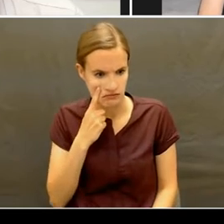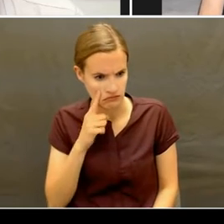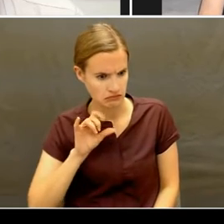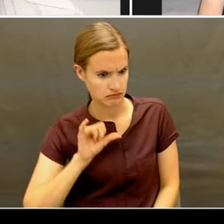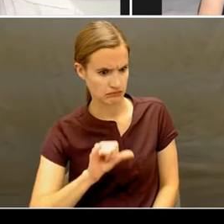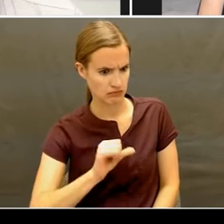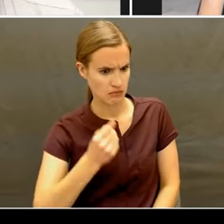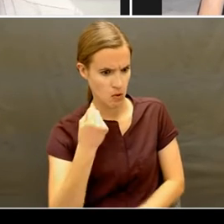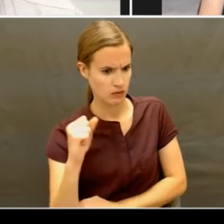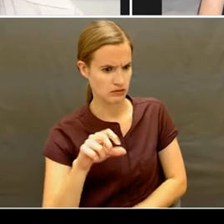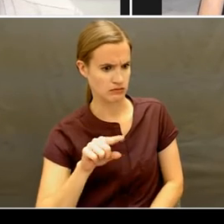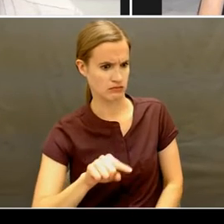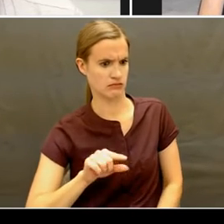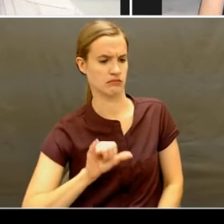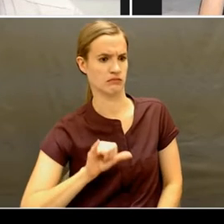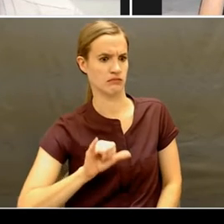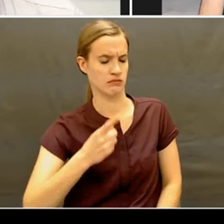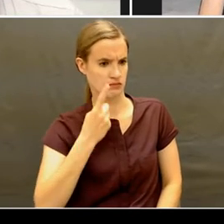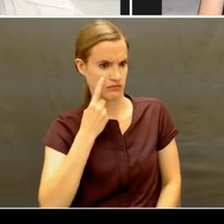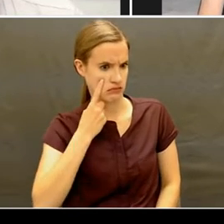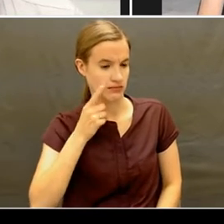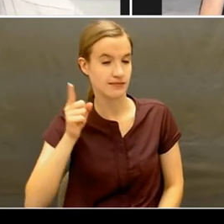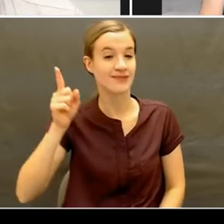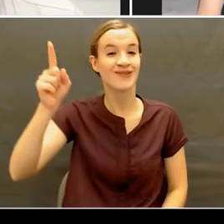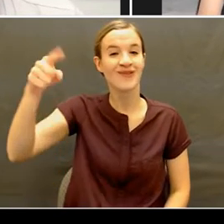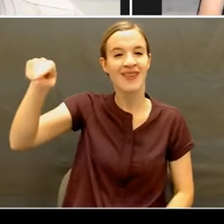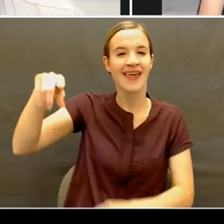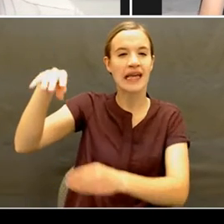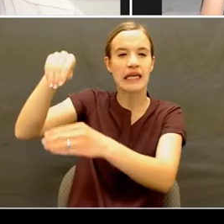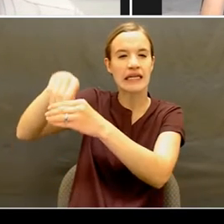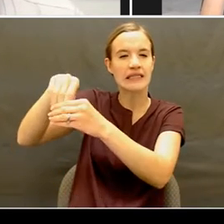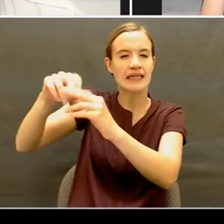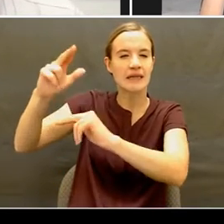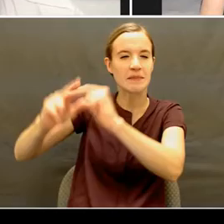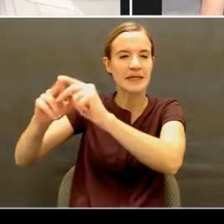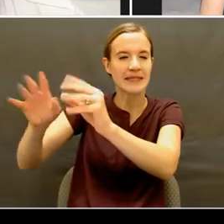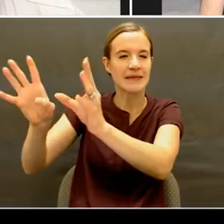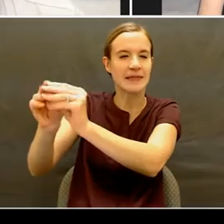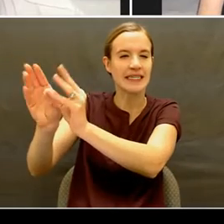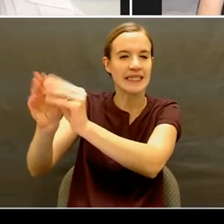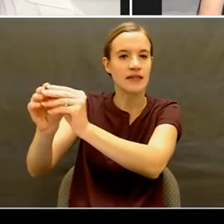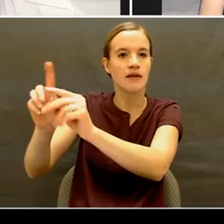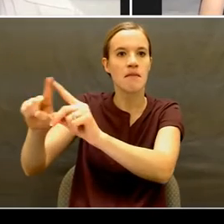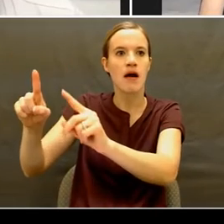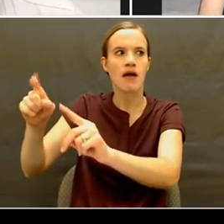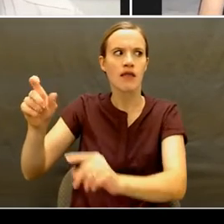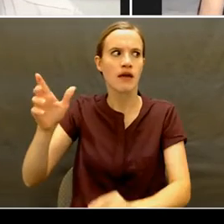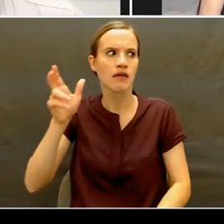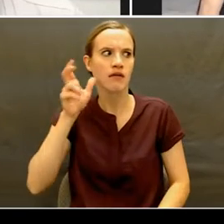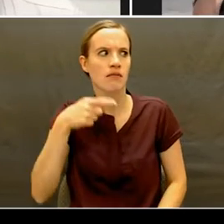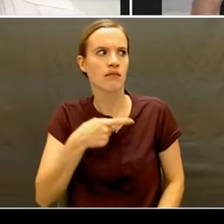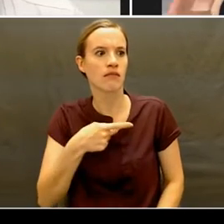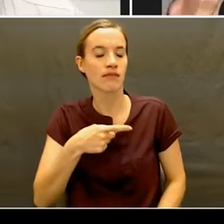about was happening on the outside. And not only that, that happened that day, but the next